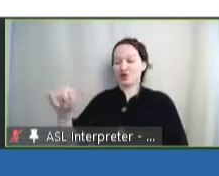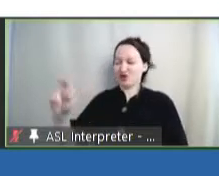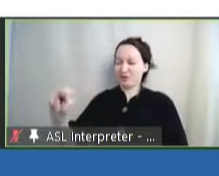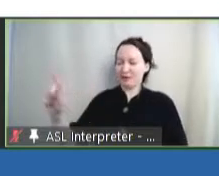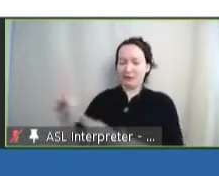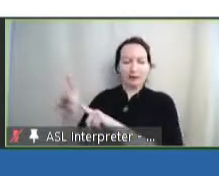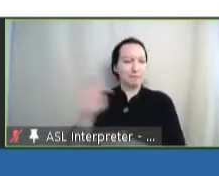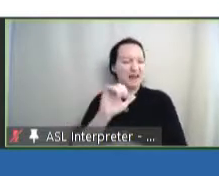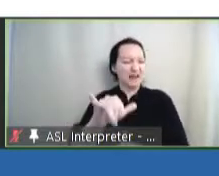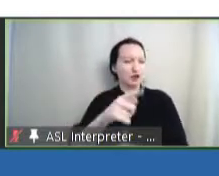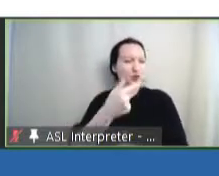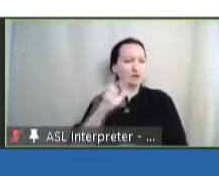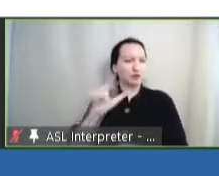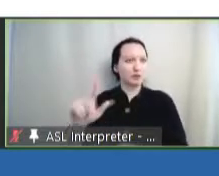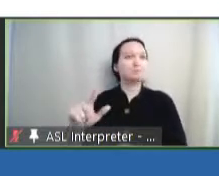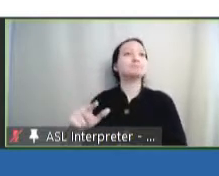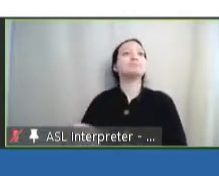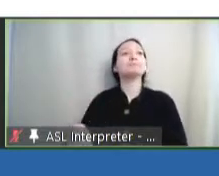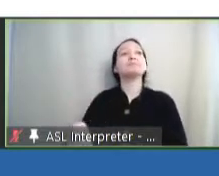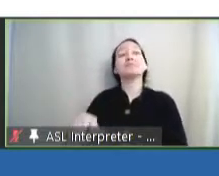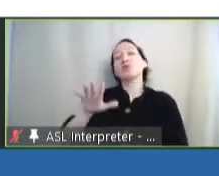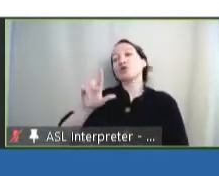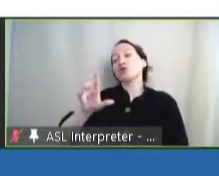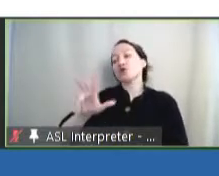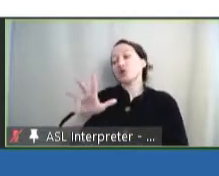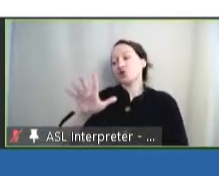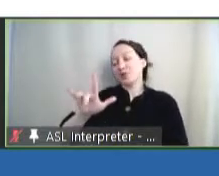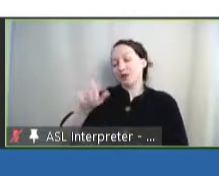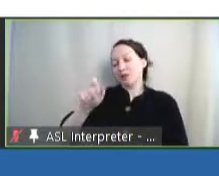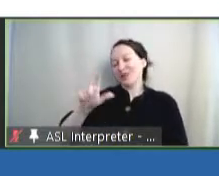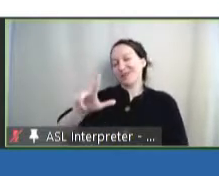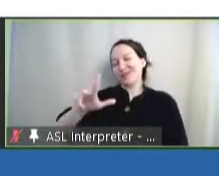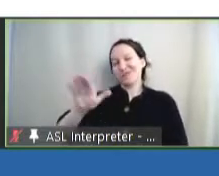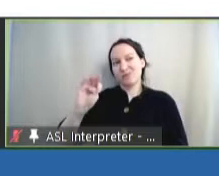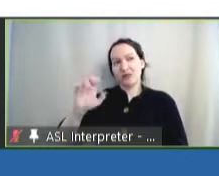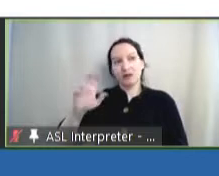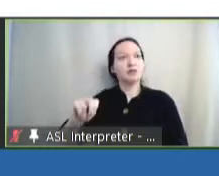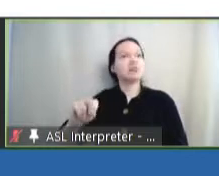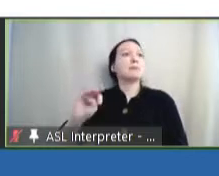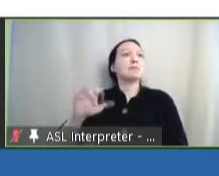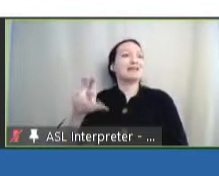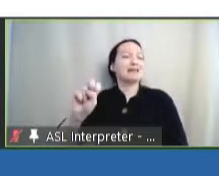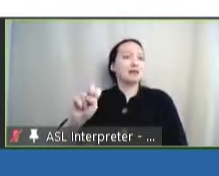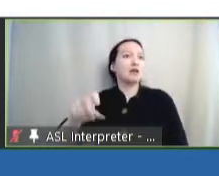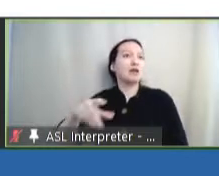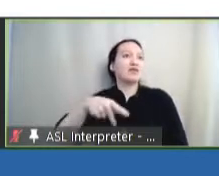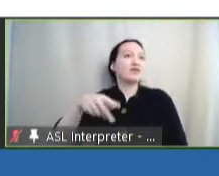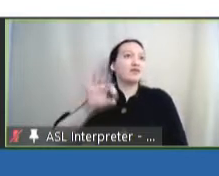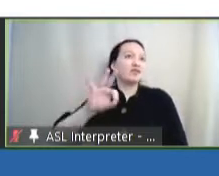in a study cohort of 25.3 million Medicare Fee for Service beneficiaries, and we then projected